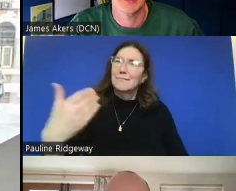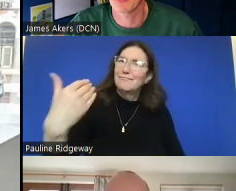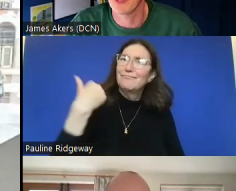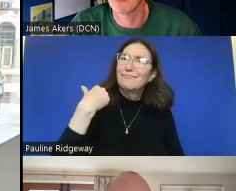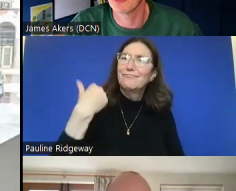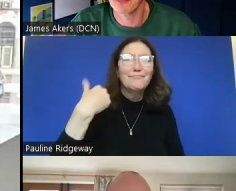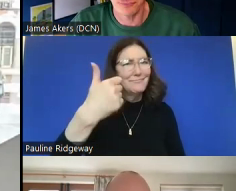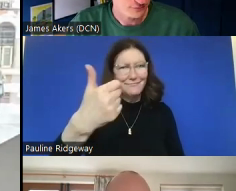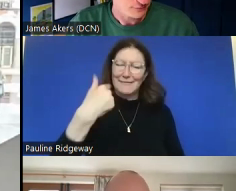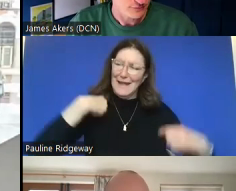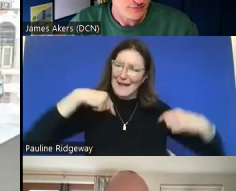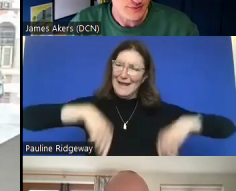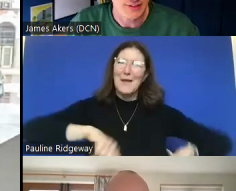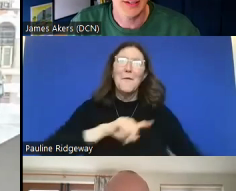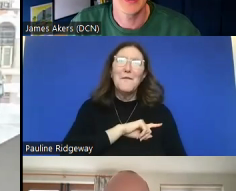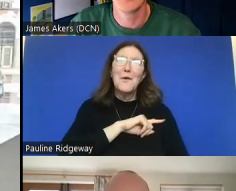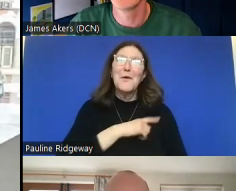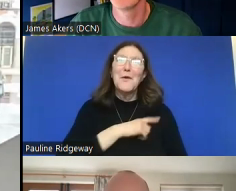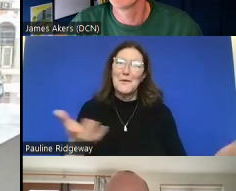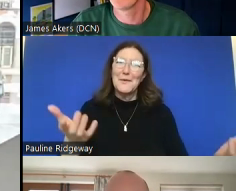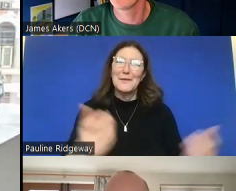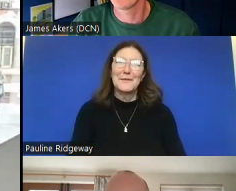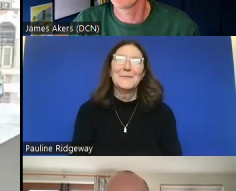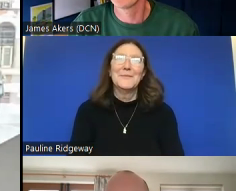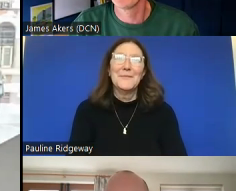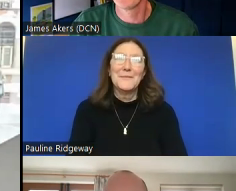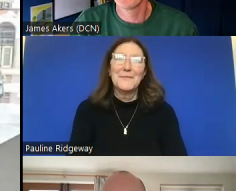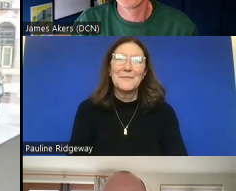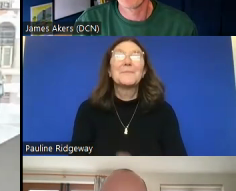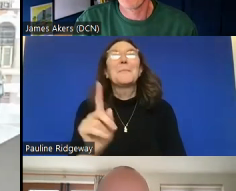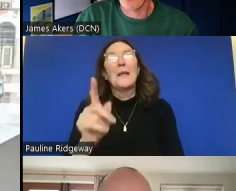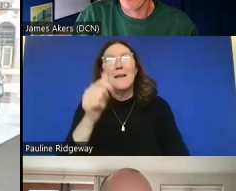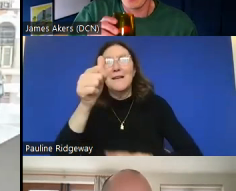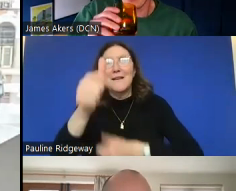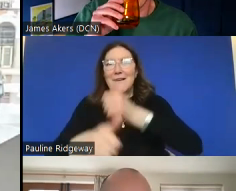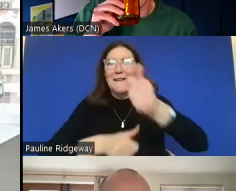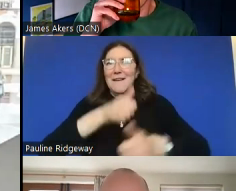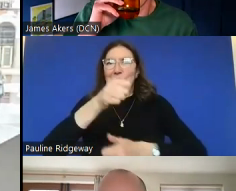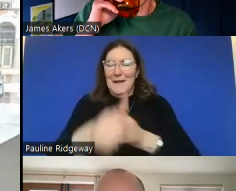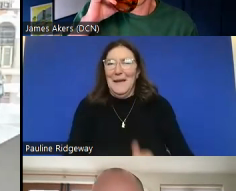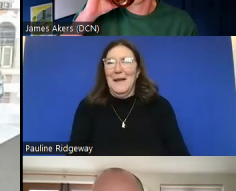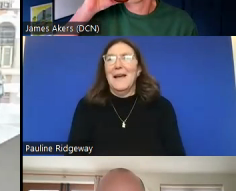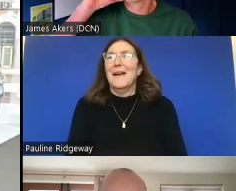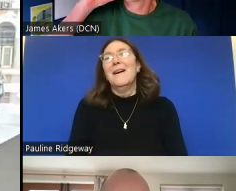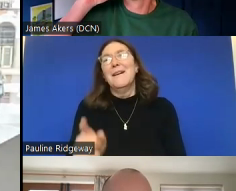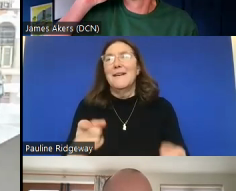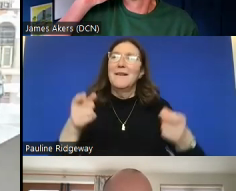That's what we're here for. Well done, James. That was a masterclass in delivering a webinar,